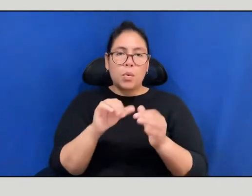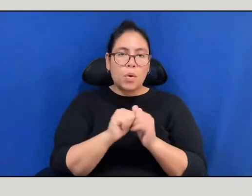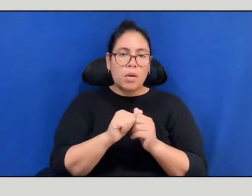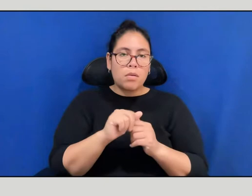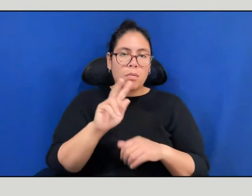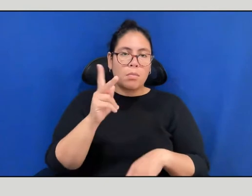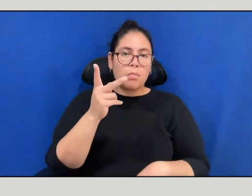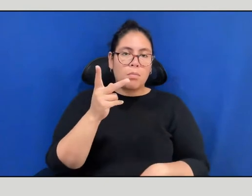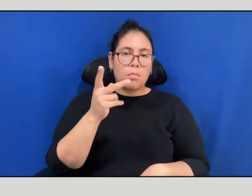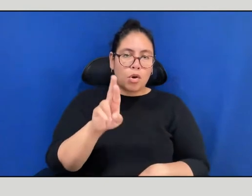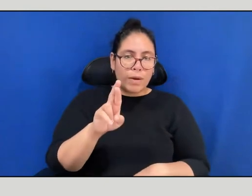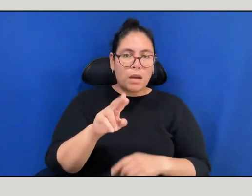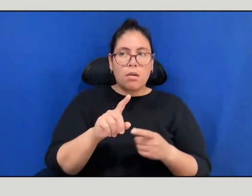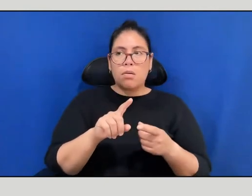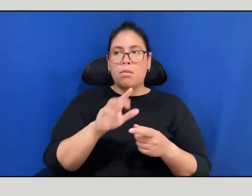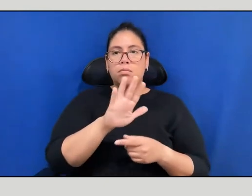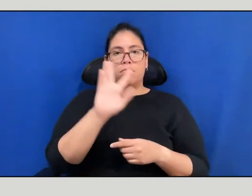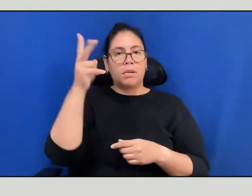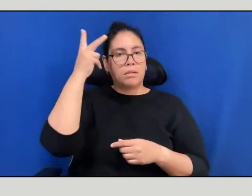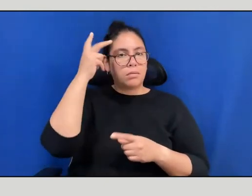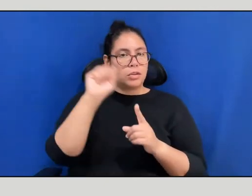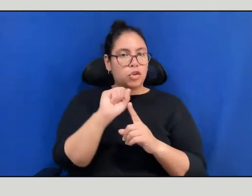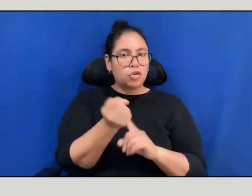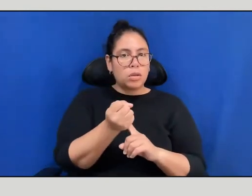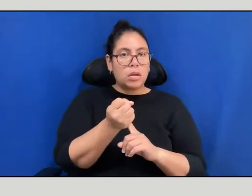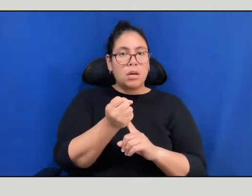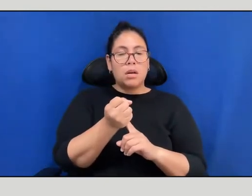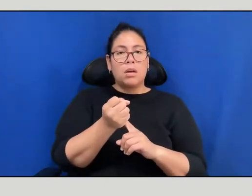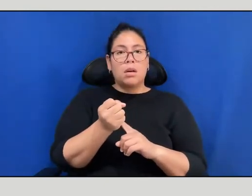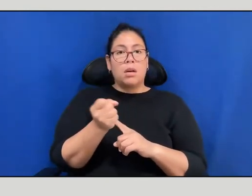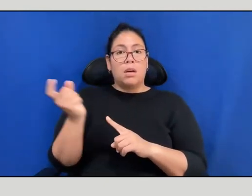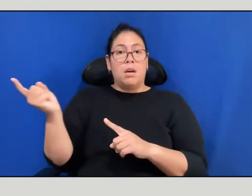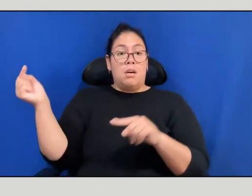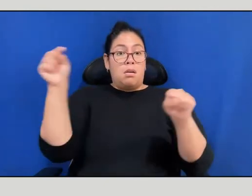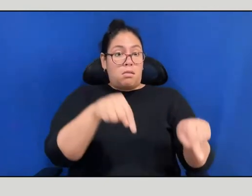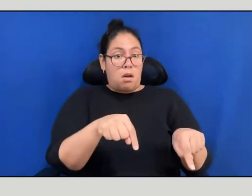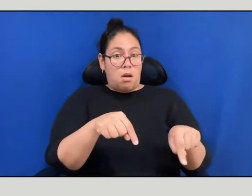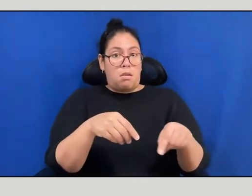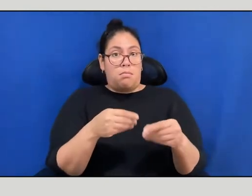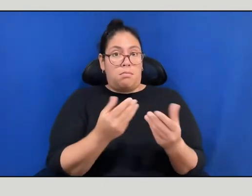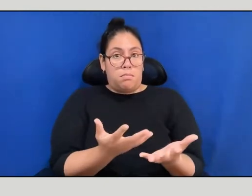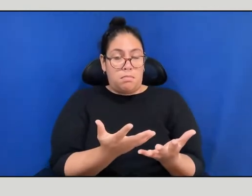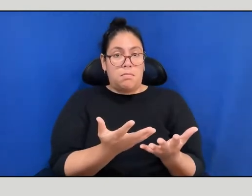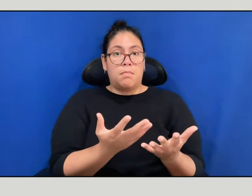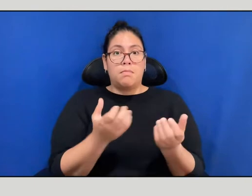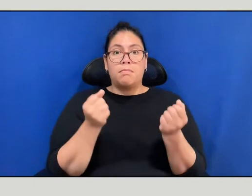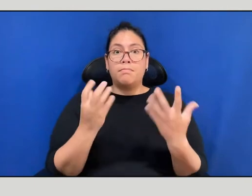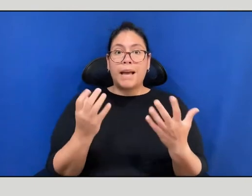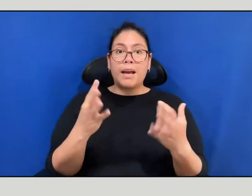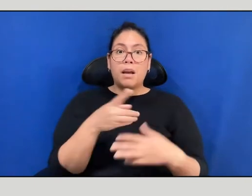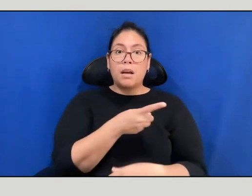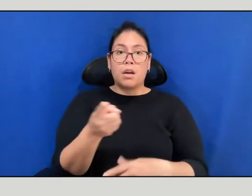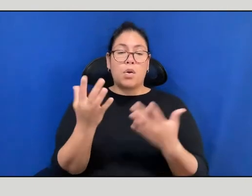and when a catastrophe comes, FEMA is there, and many people are waiting for FEMA to help,